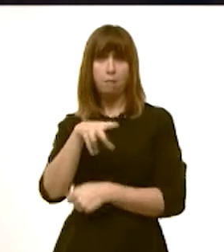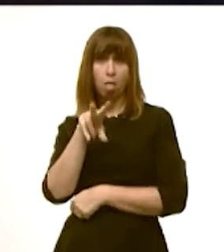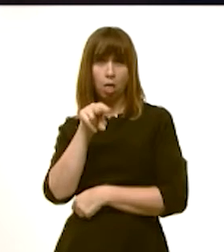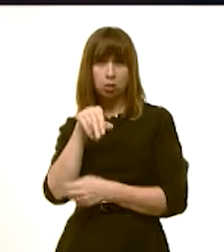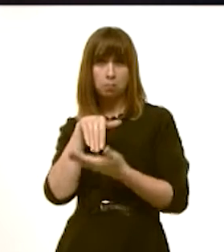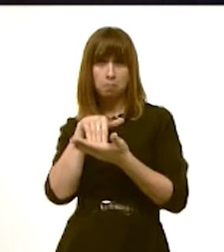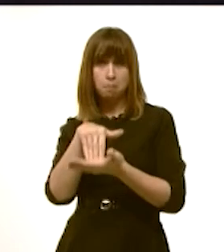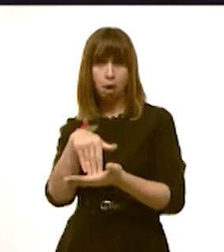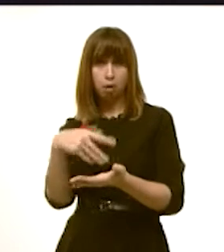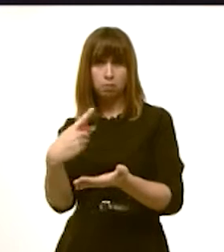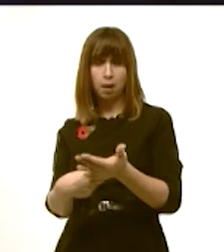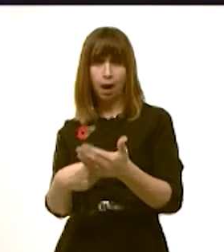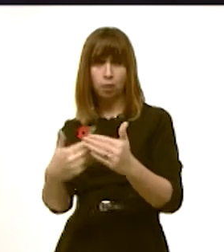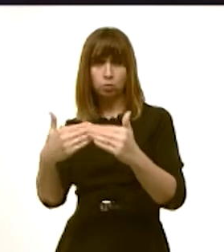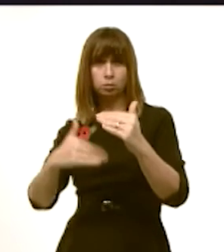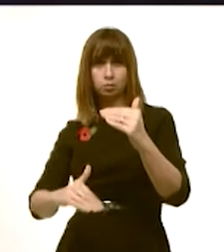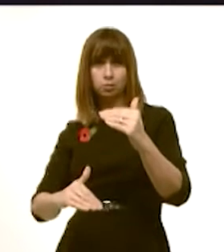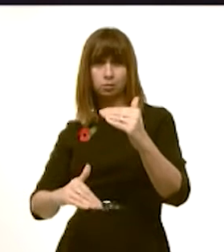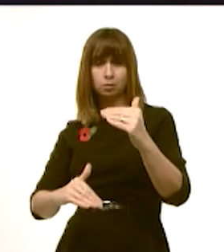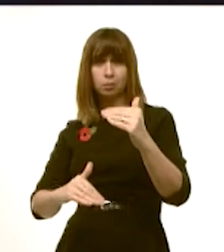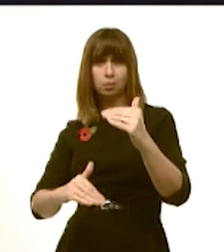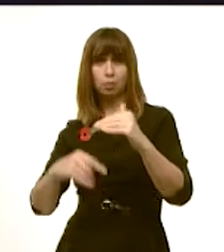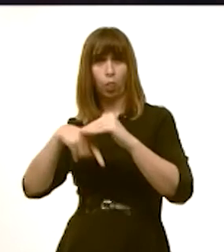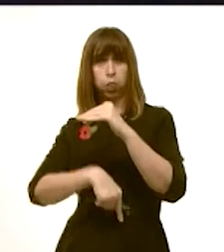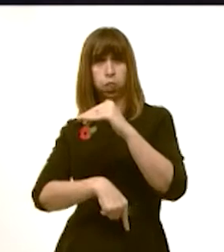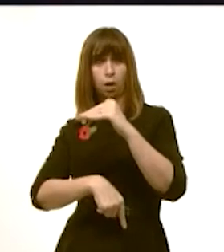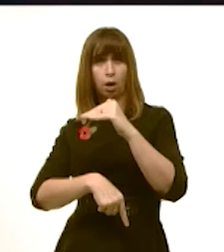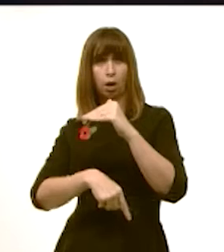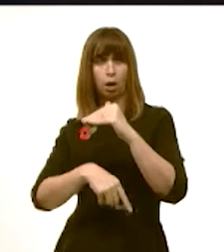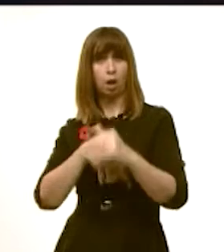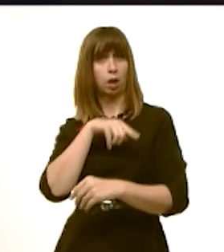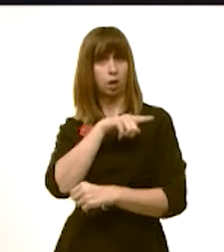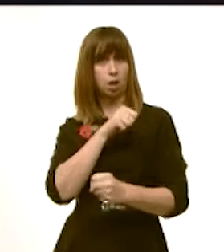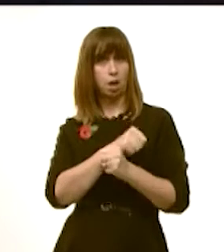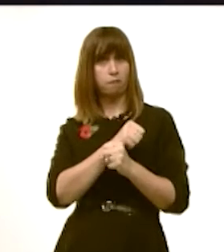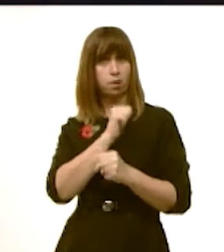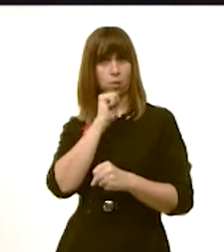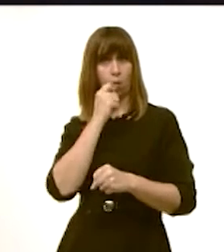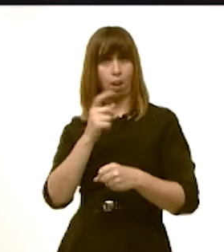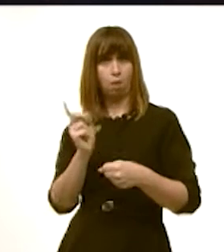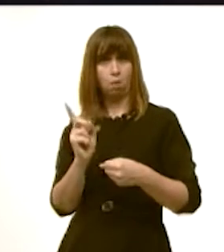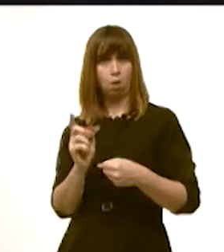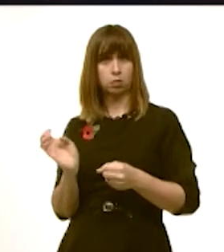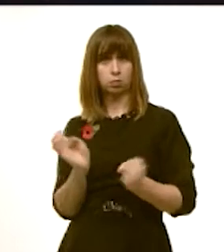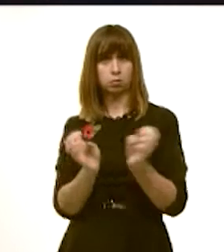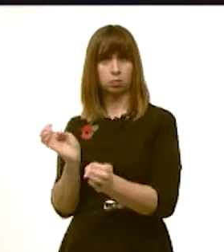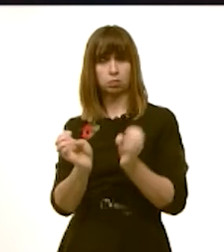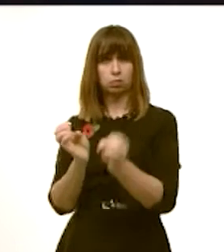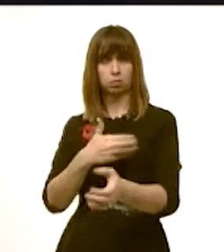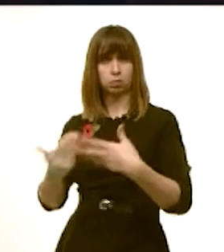So, what additional measures will you put in place as a Government regarding problems